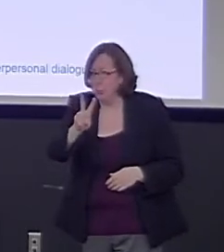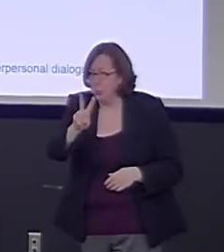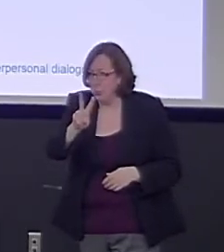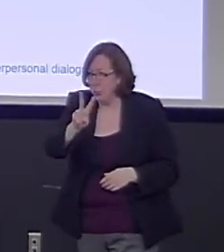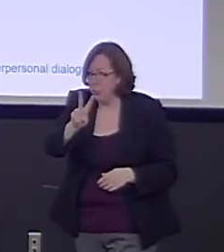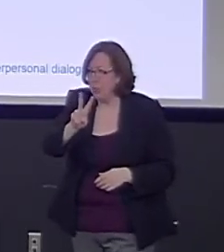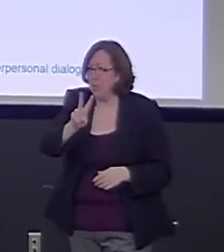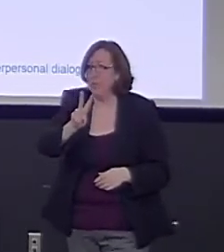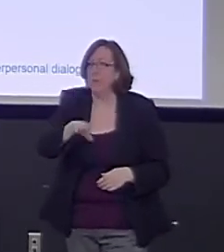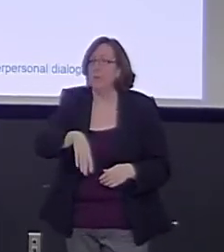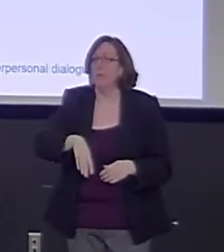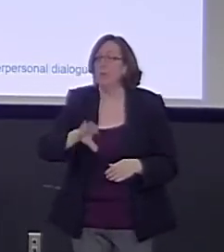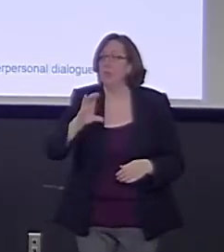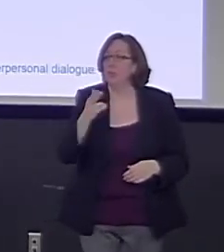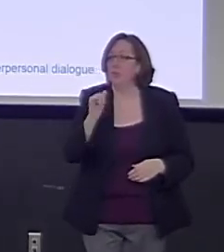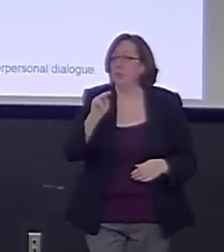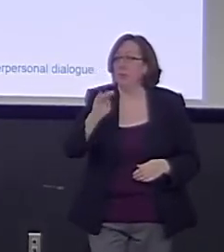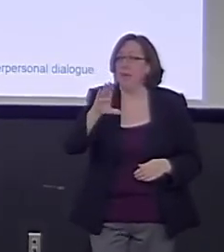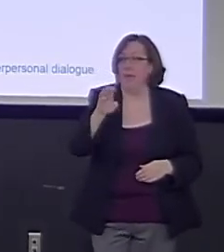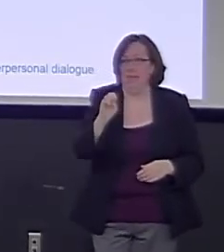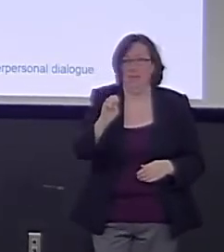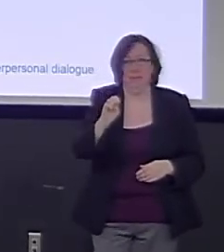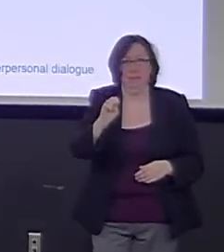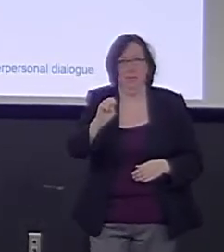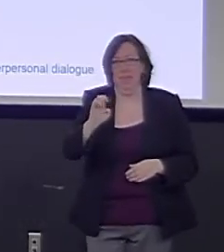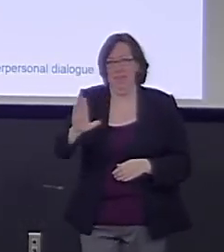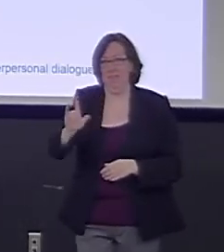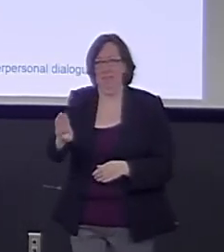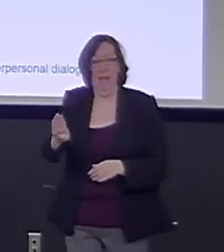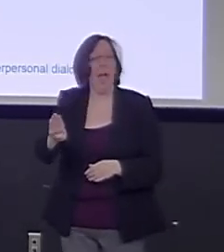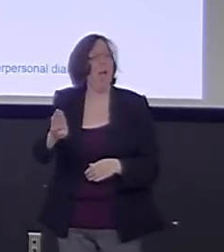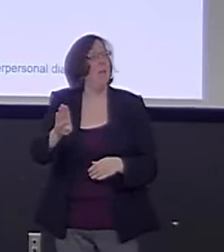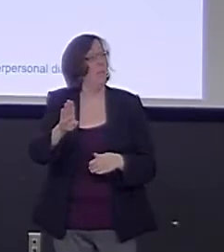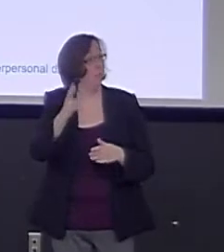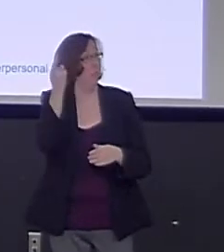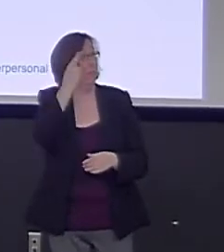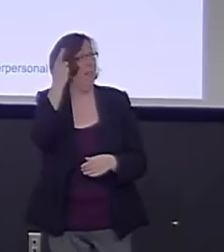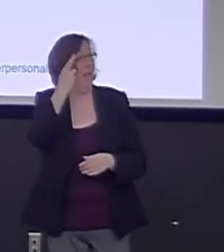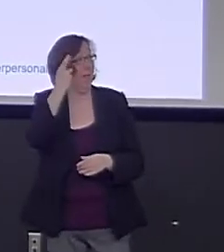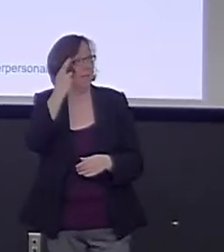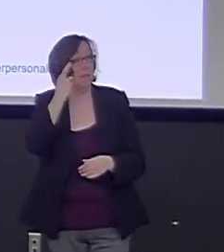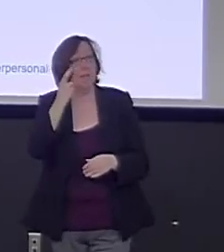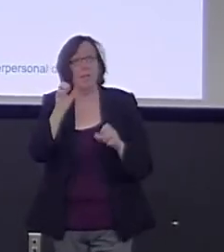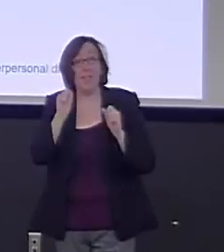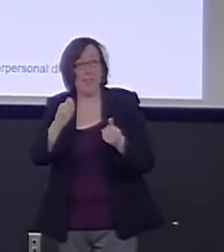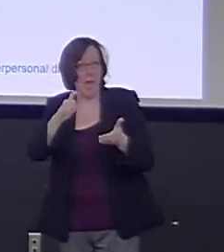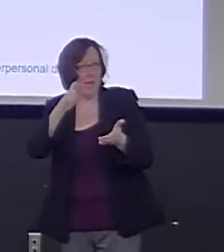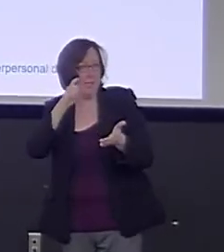discovered that they could detect activation-related changes in functional tasks where they,